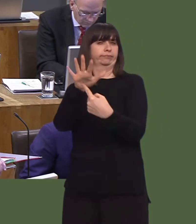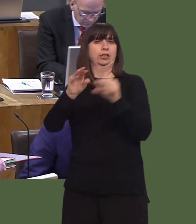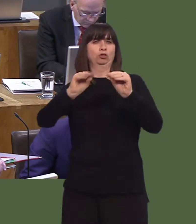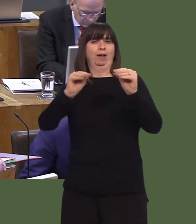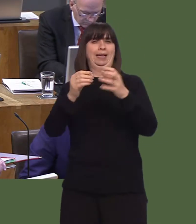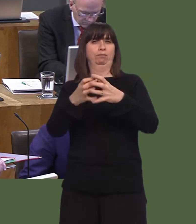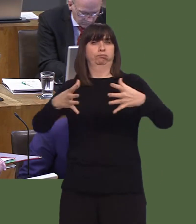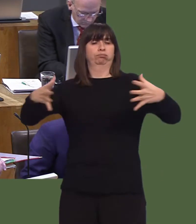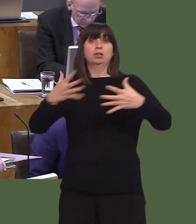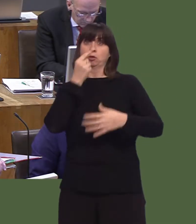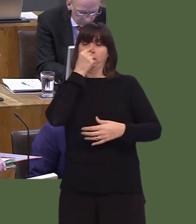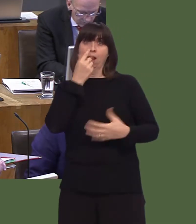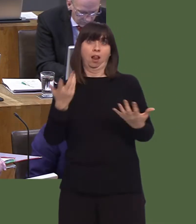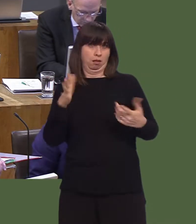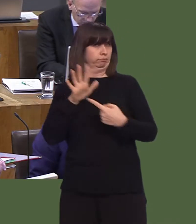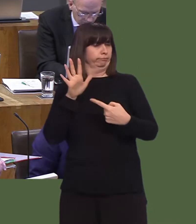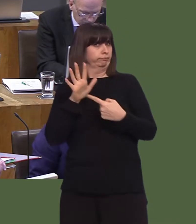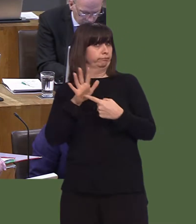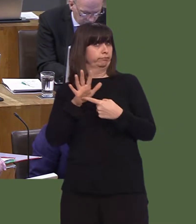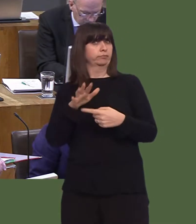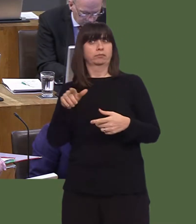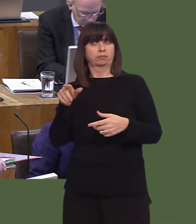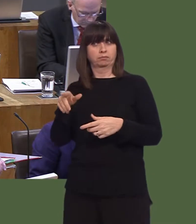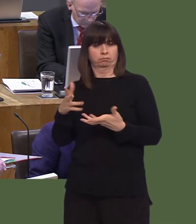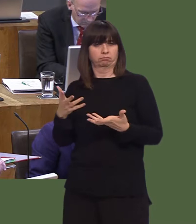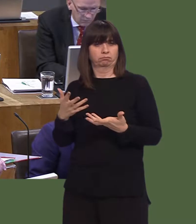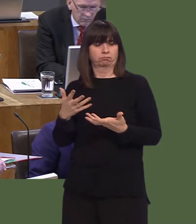we can and places in areas where people can gain the greatest experience that they can,